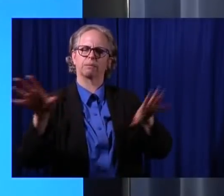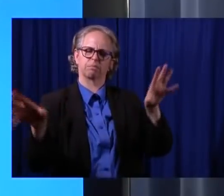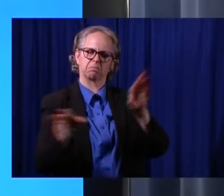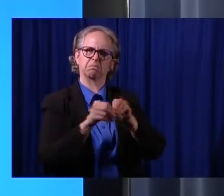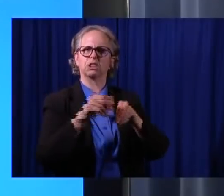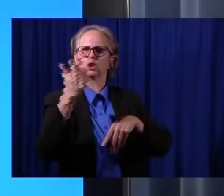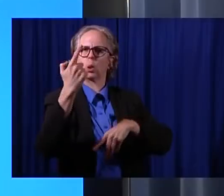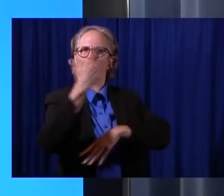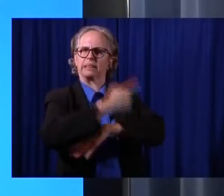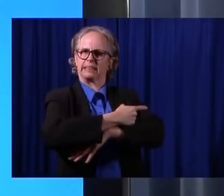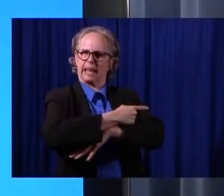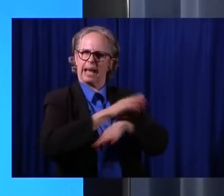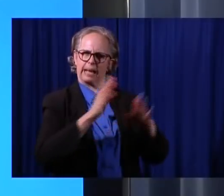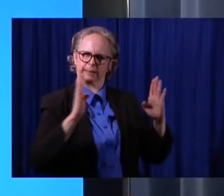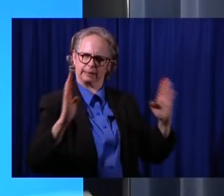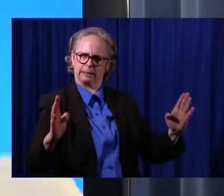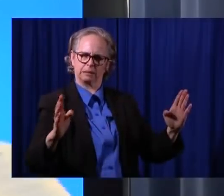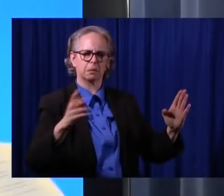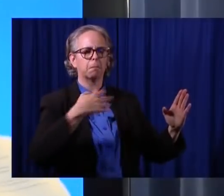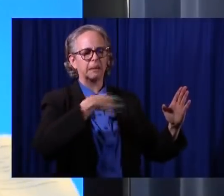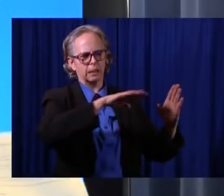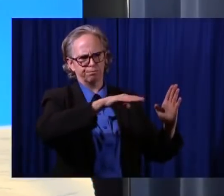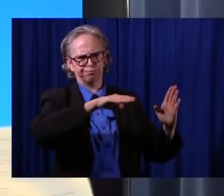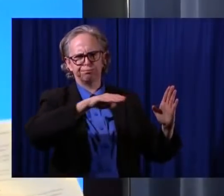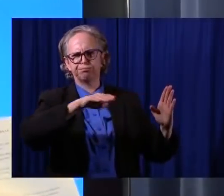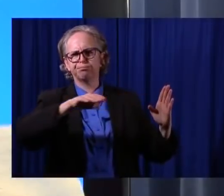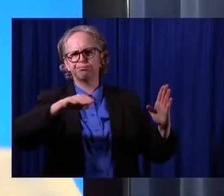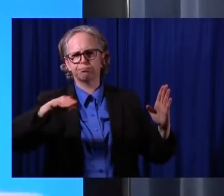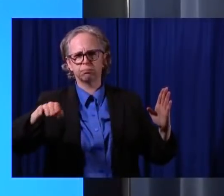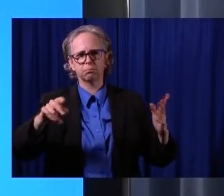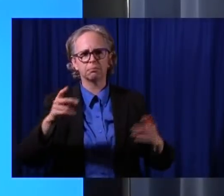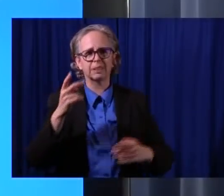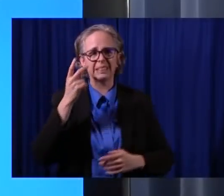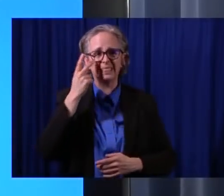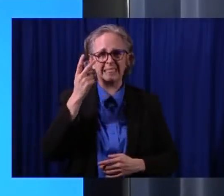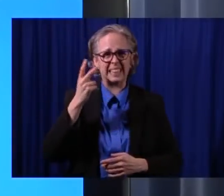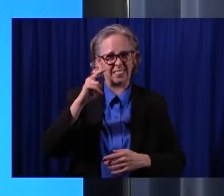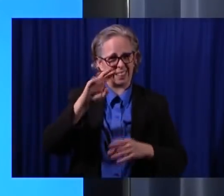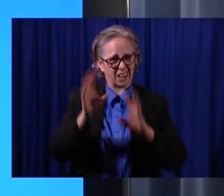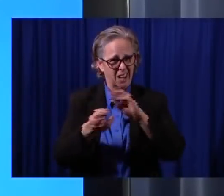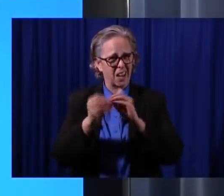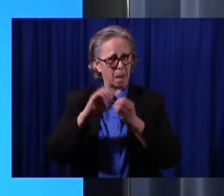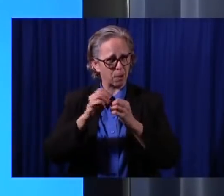AT THE REST OF THE NUMBERS FOR A MOMENT AND AGAIN, WHAT WE TRY